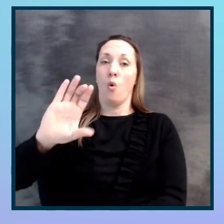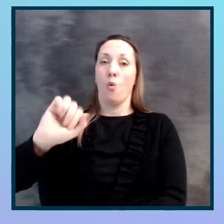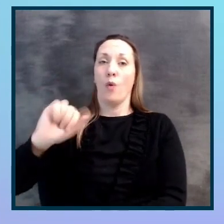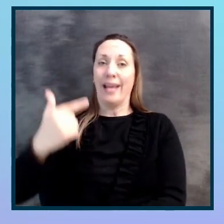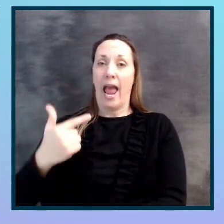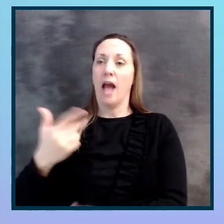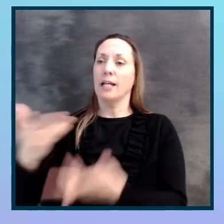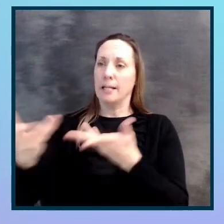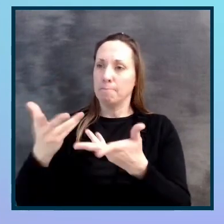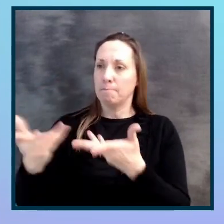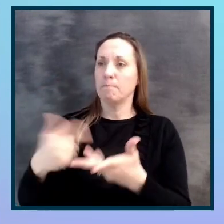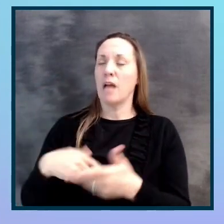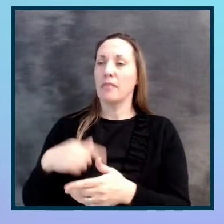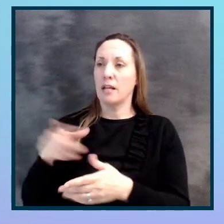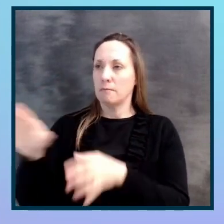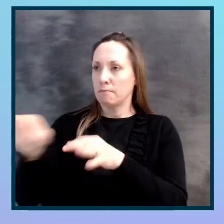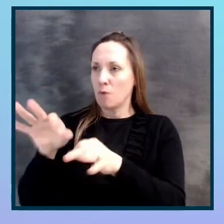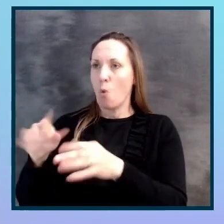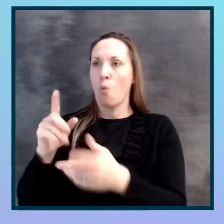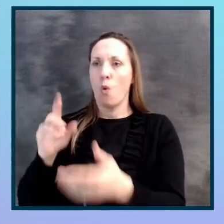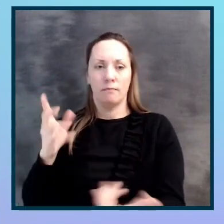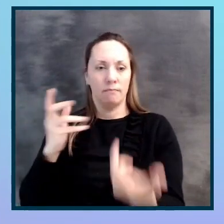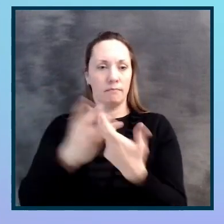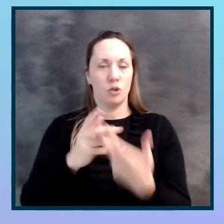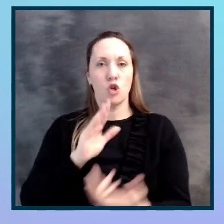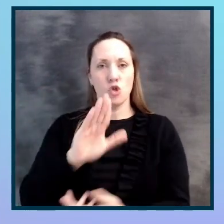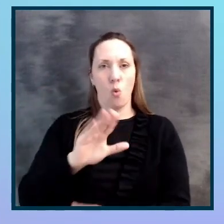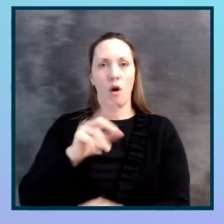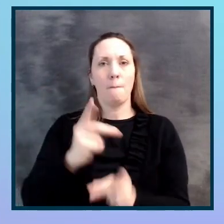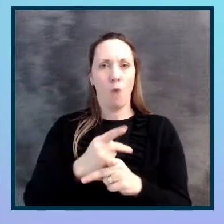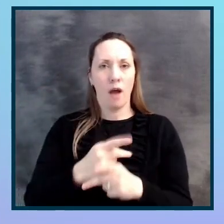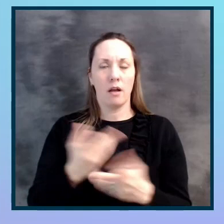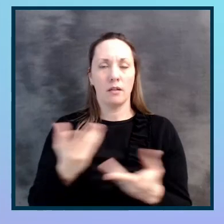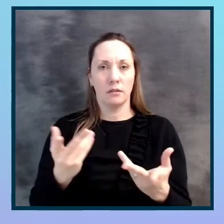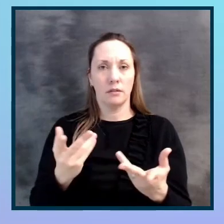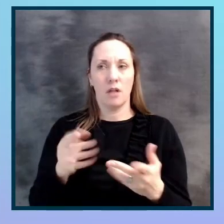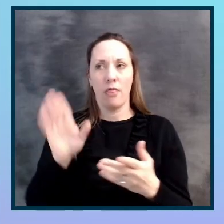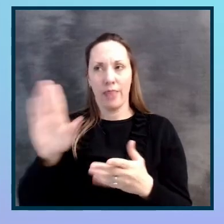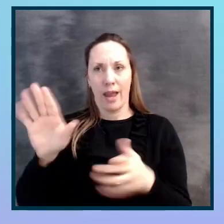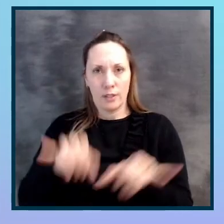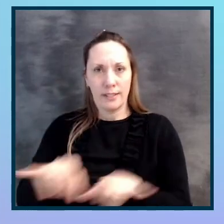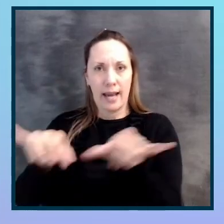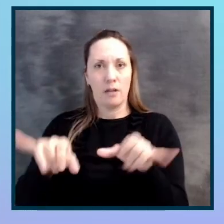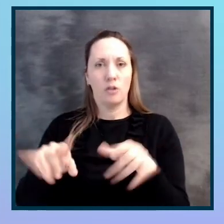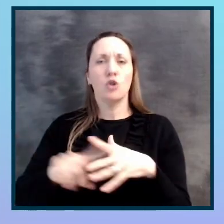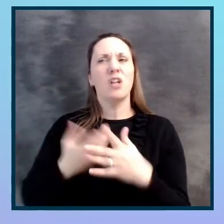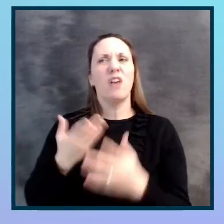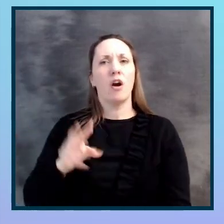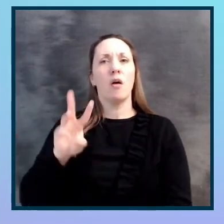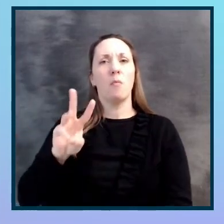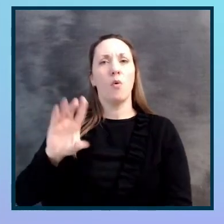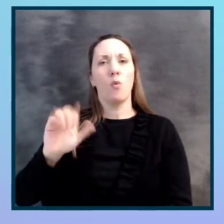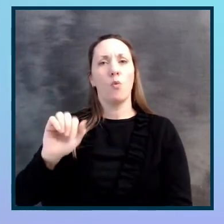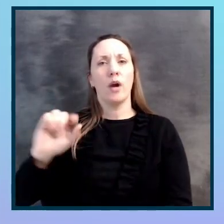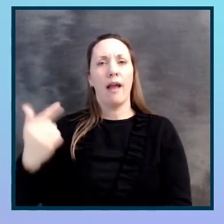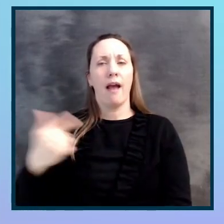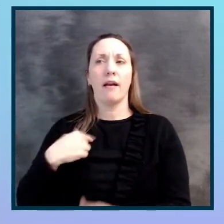are going to be applicable directly to your product. And so start from there and like break it down from there.